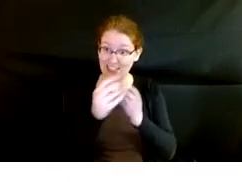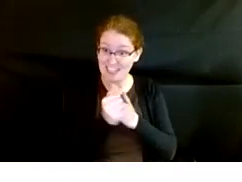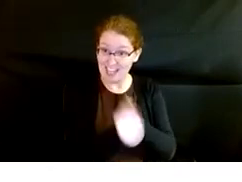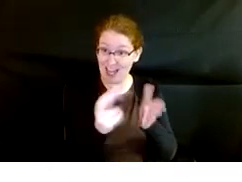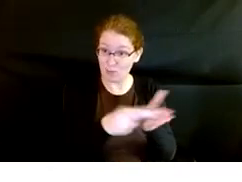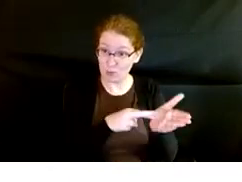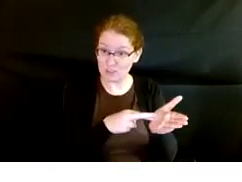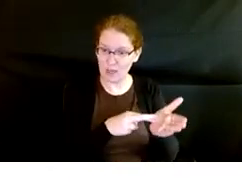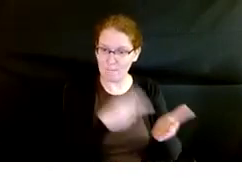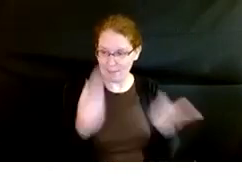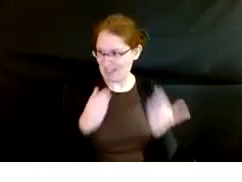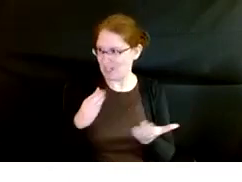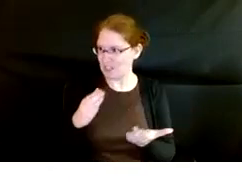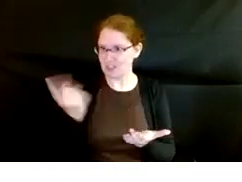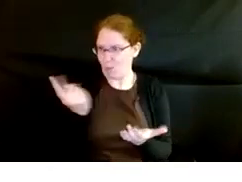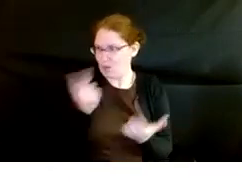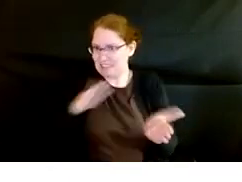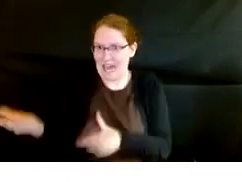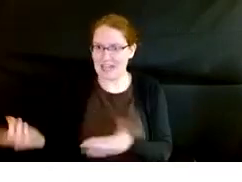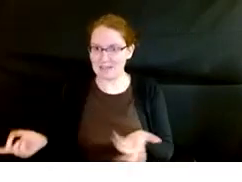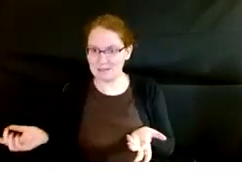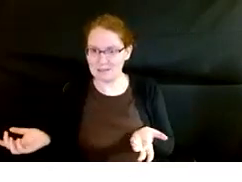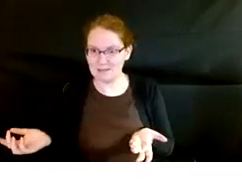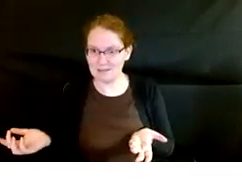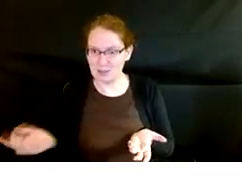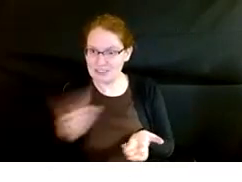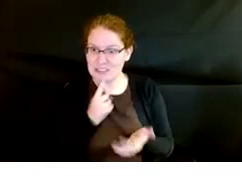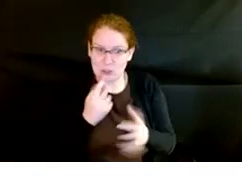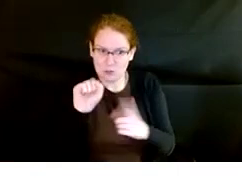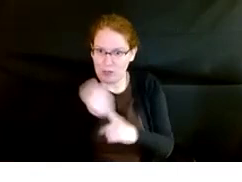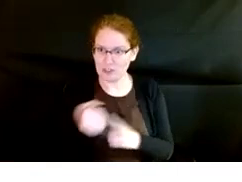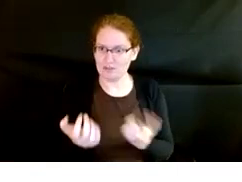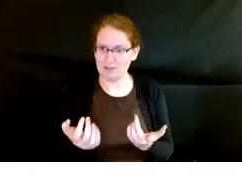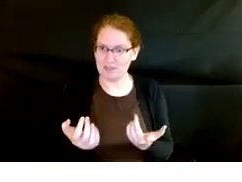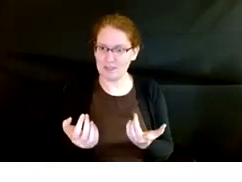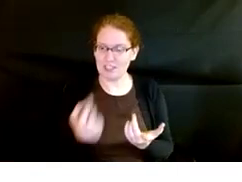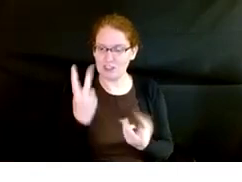have been deadly uh for people uh so so those two things and then my slide itself, I'm gonna